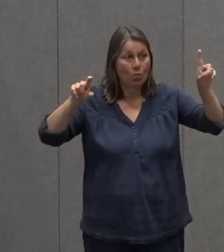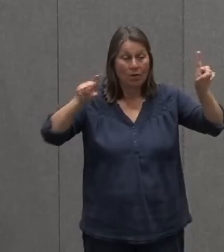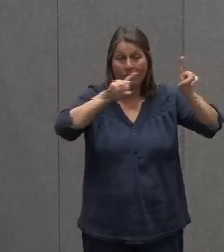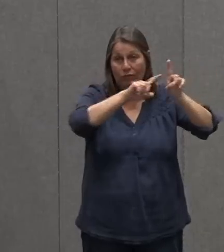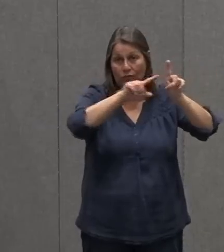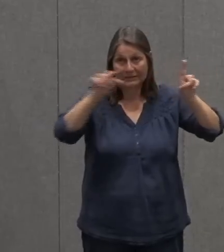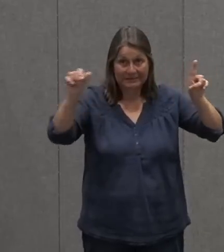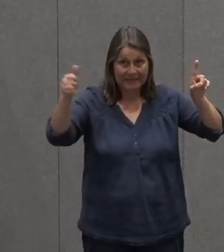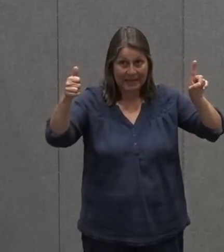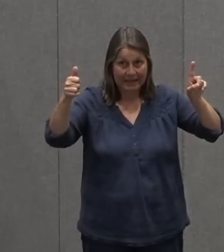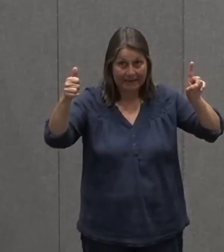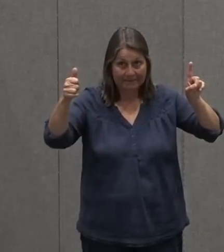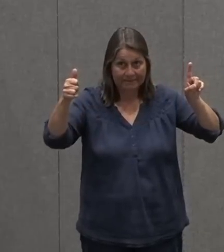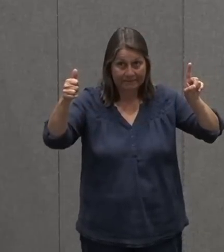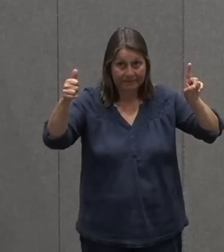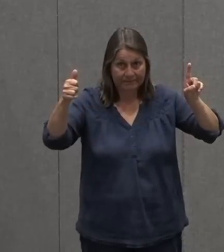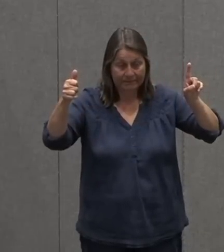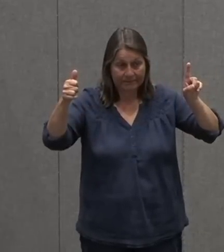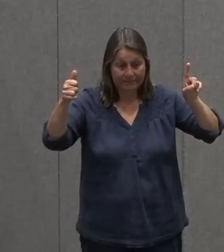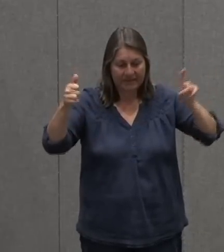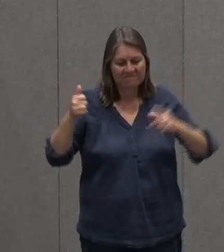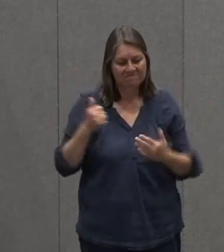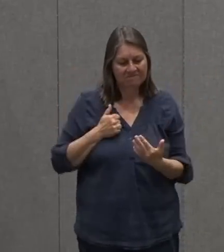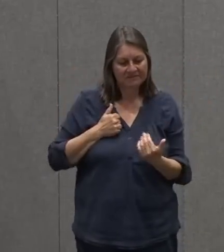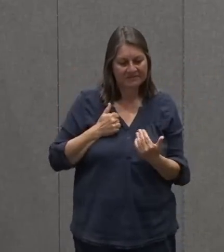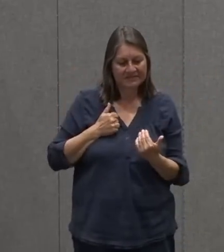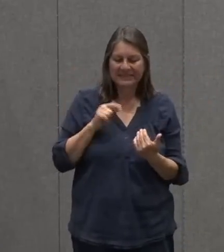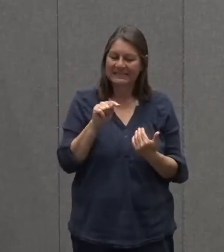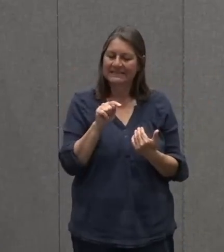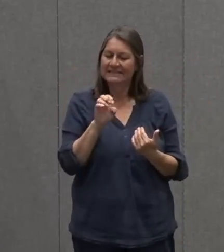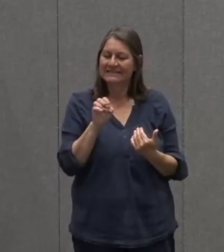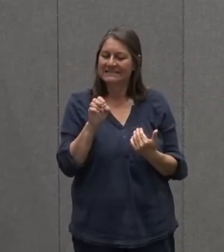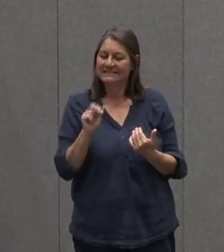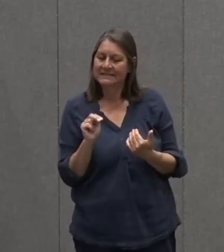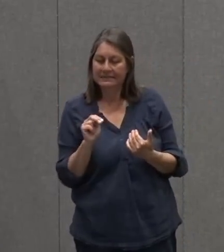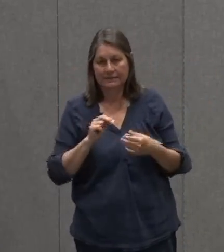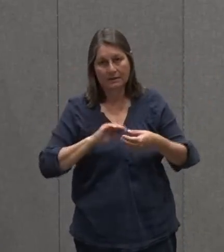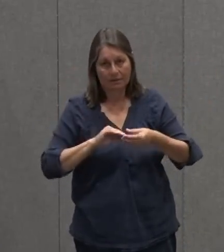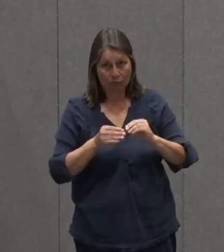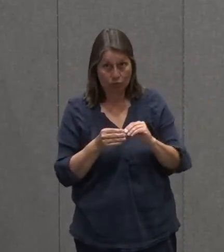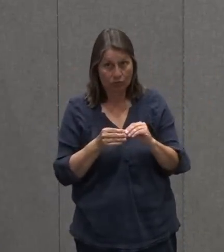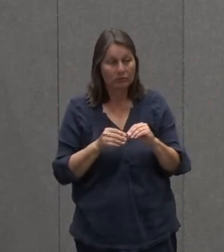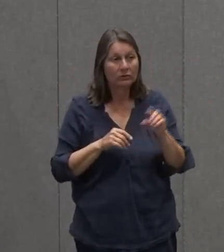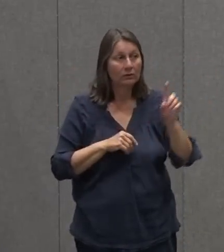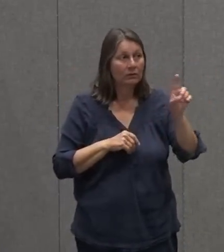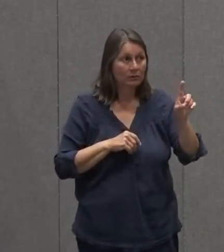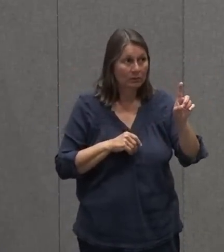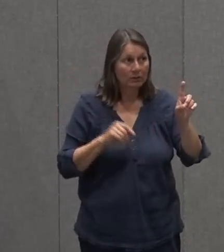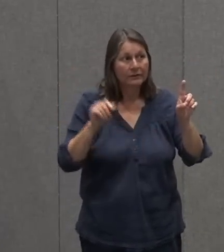I know this is also a team number, okay. So, I'm listening for that number and how it sounds when I'm also saying it.